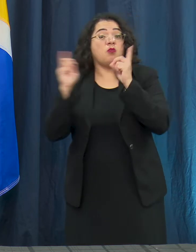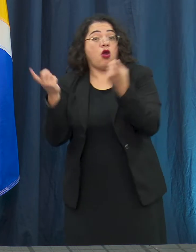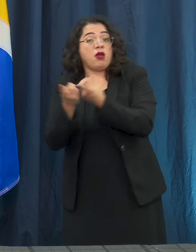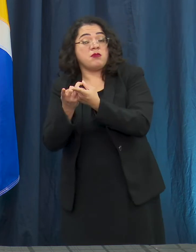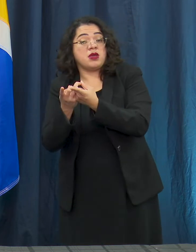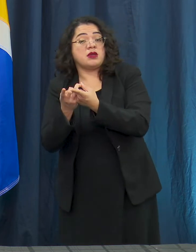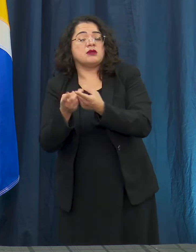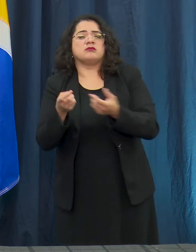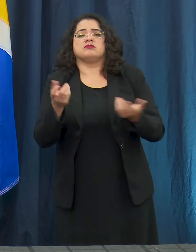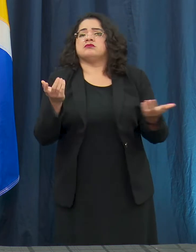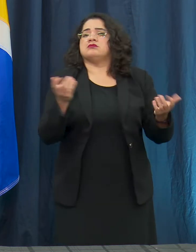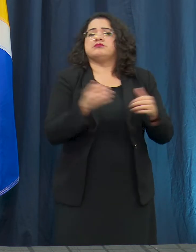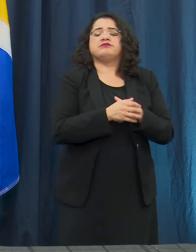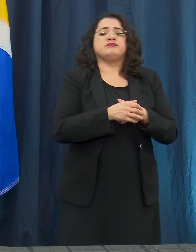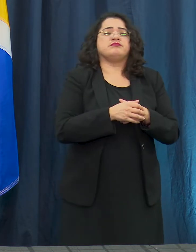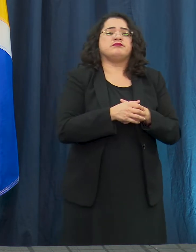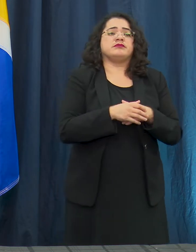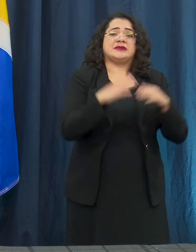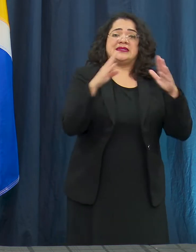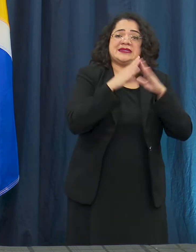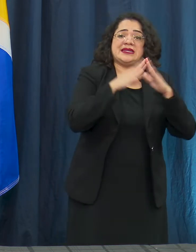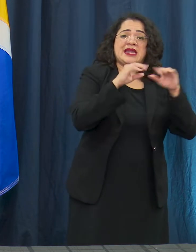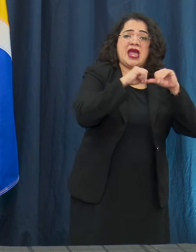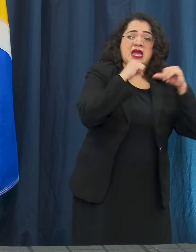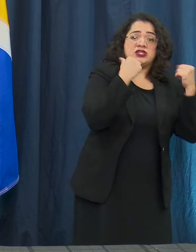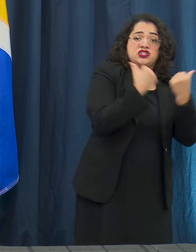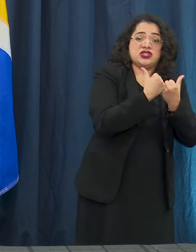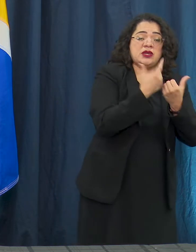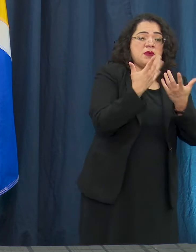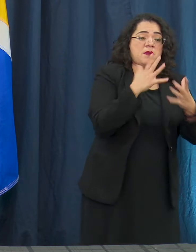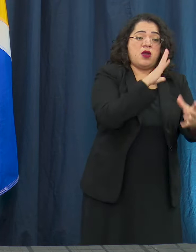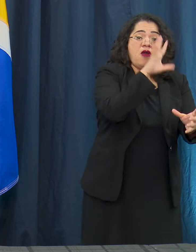whatever you know city agency that needs to be involved will be involved in